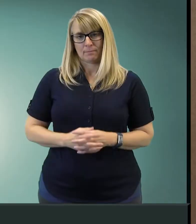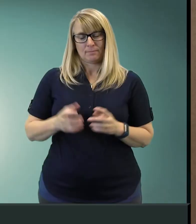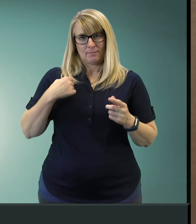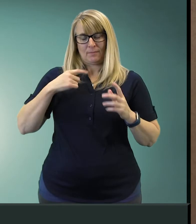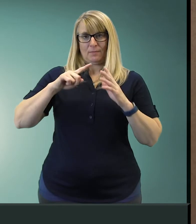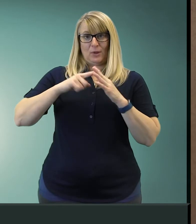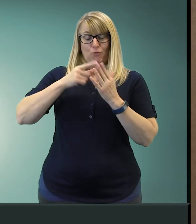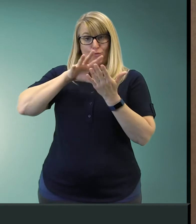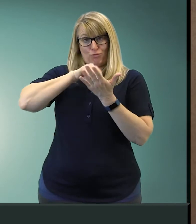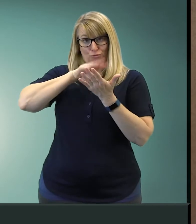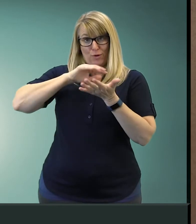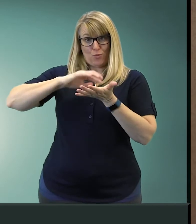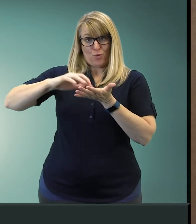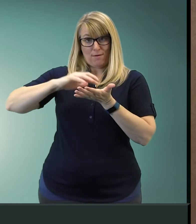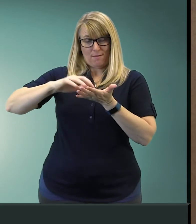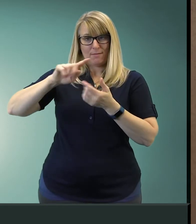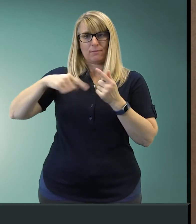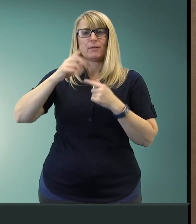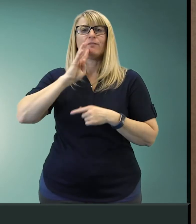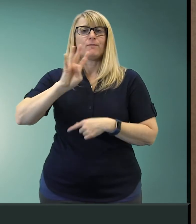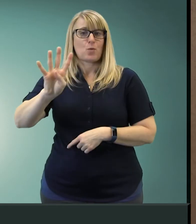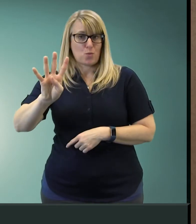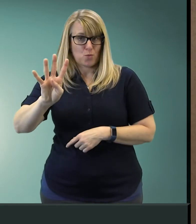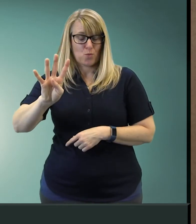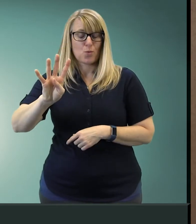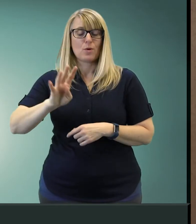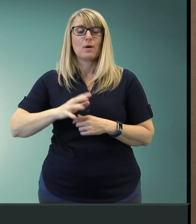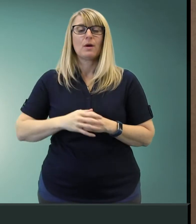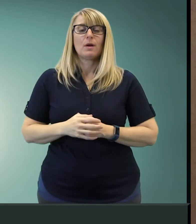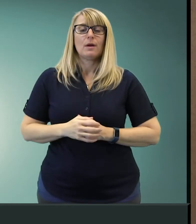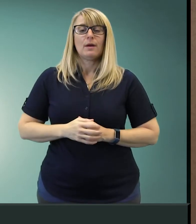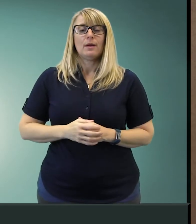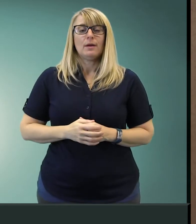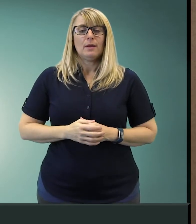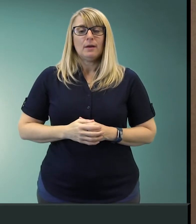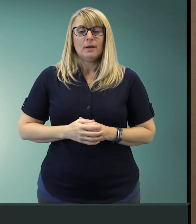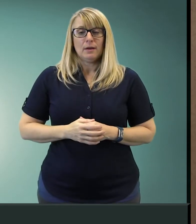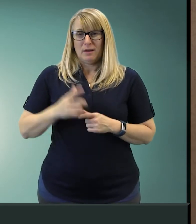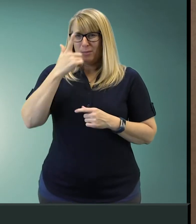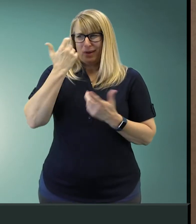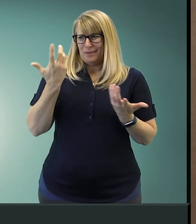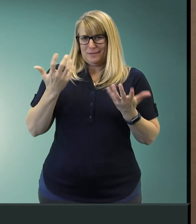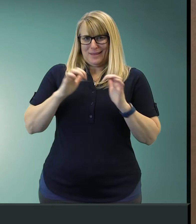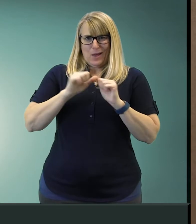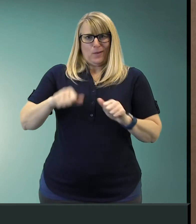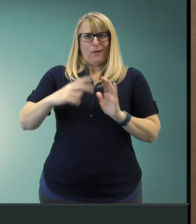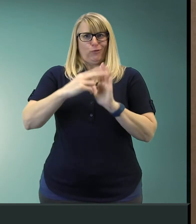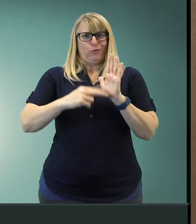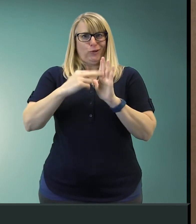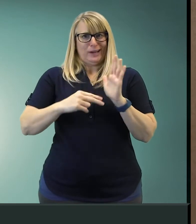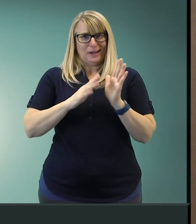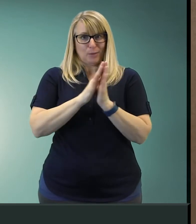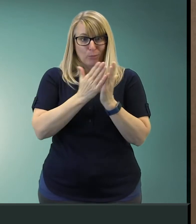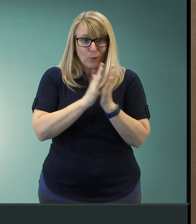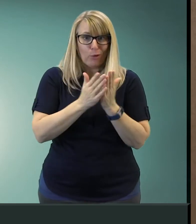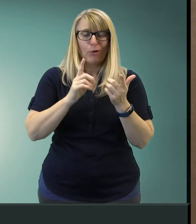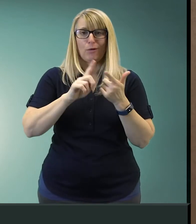I had to start learning Braille, when I was four years old, because how else was I going to read any textbook,